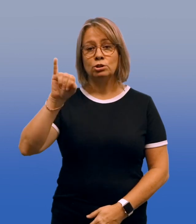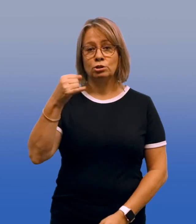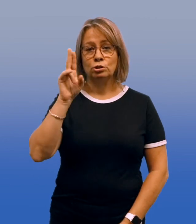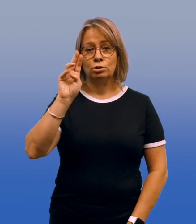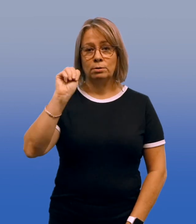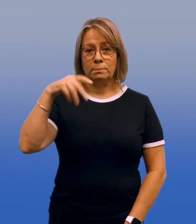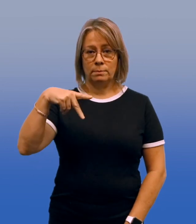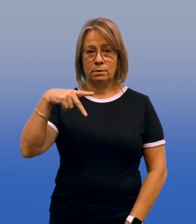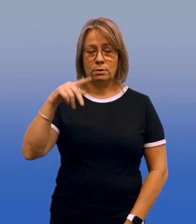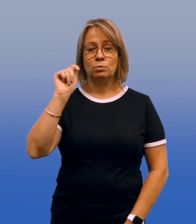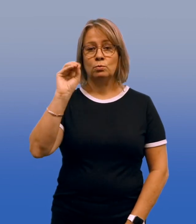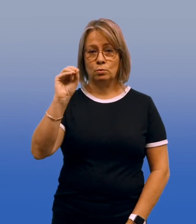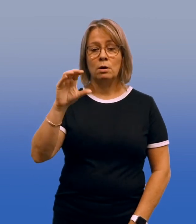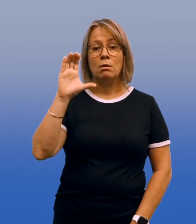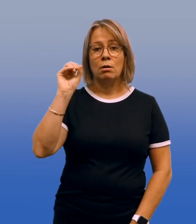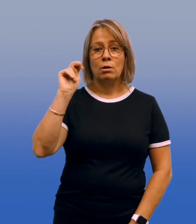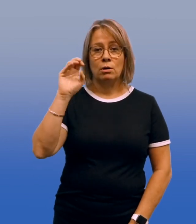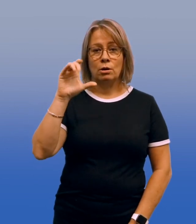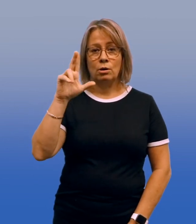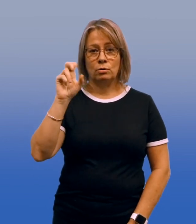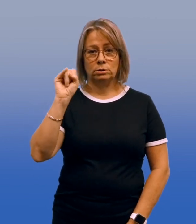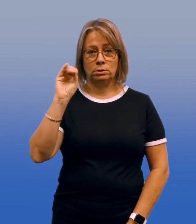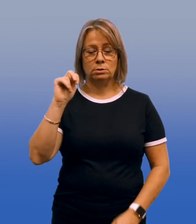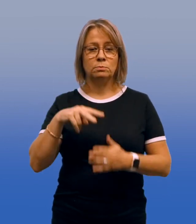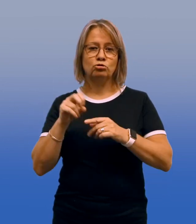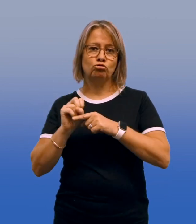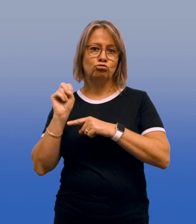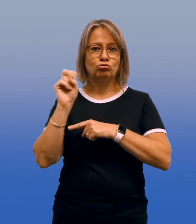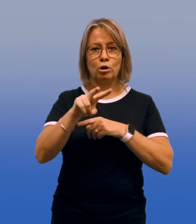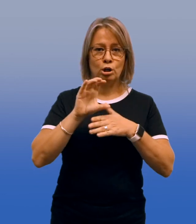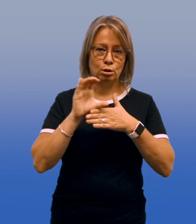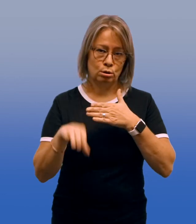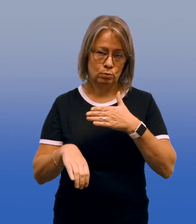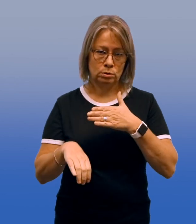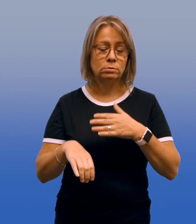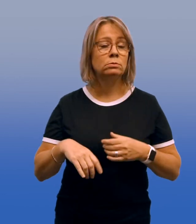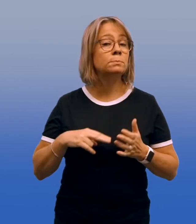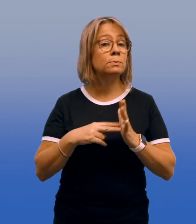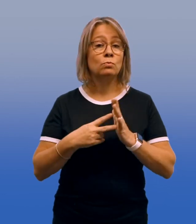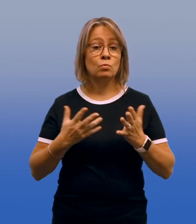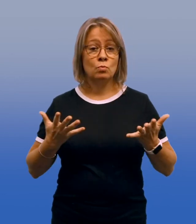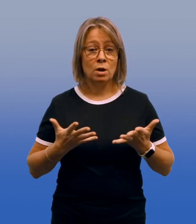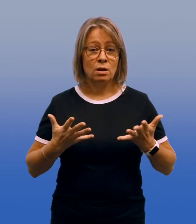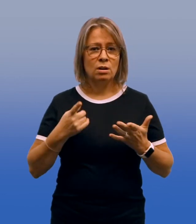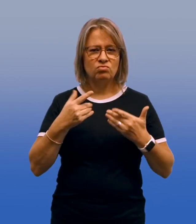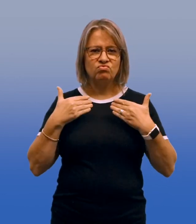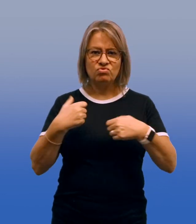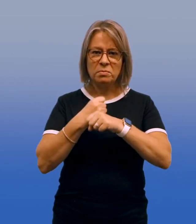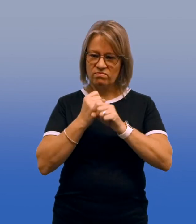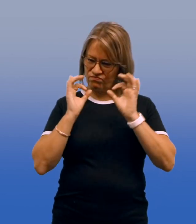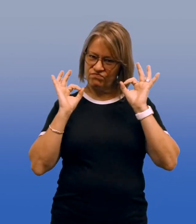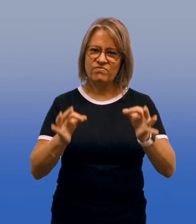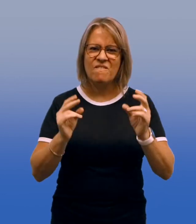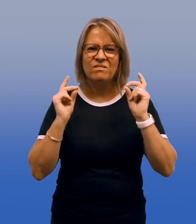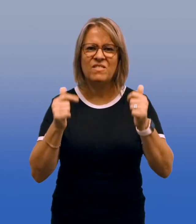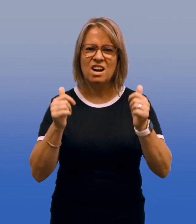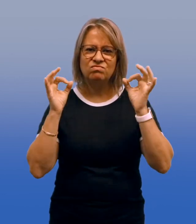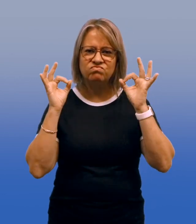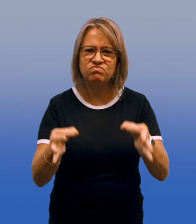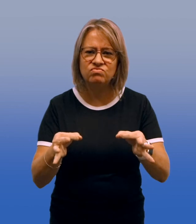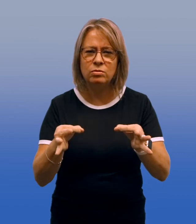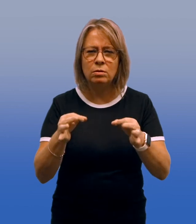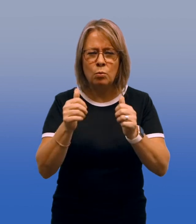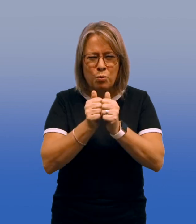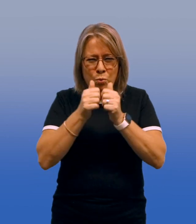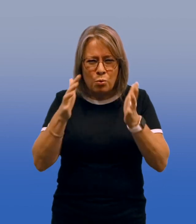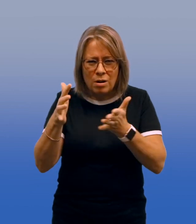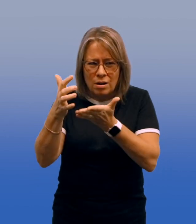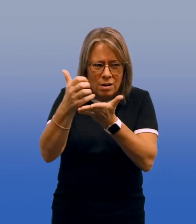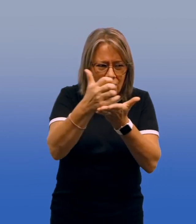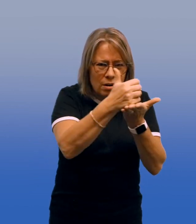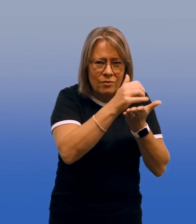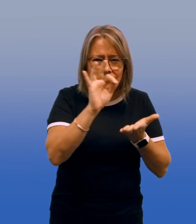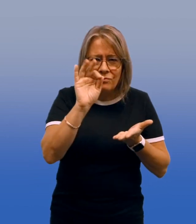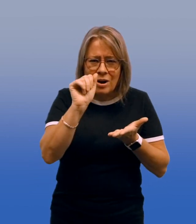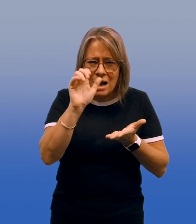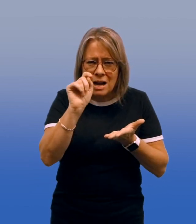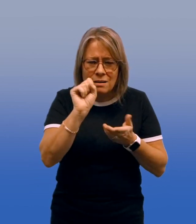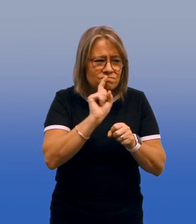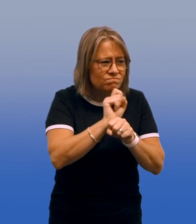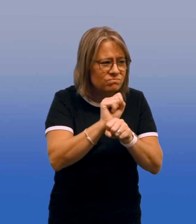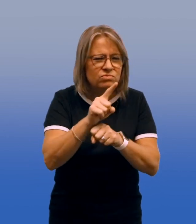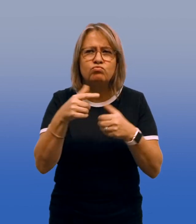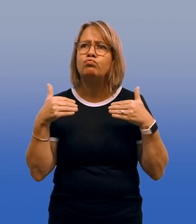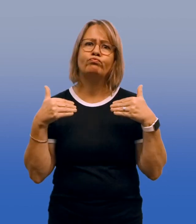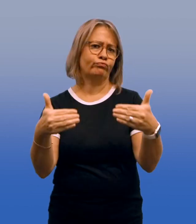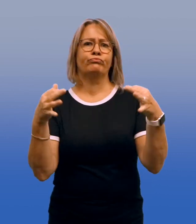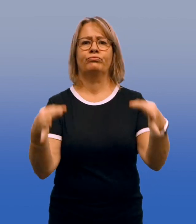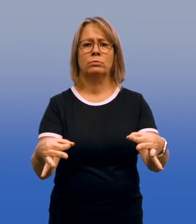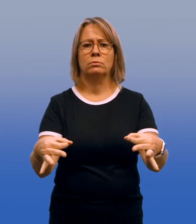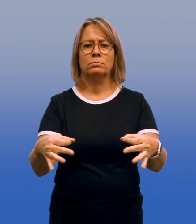Jump to conclusions means to make a hasty decision before learning all the facts.